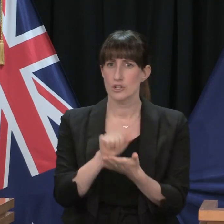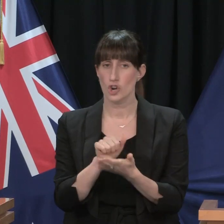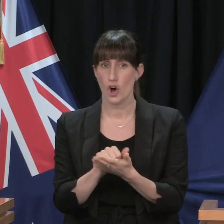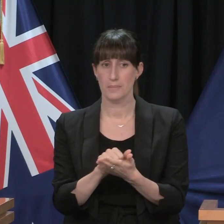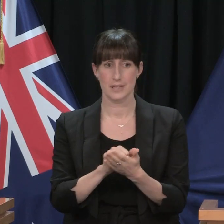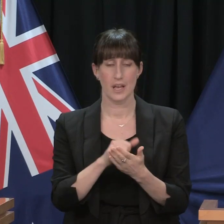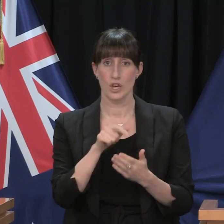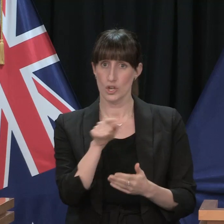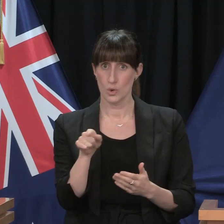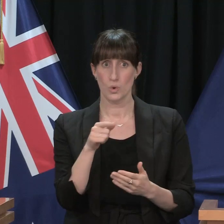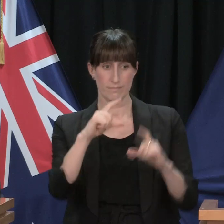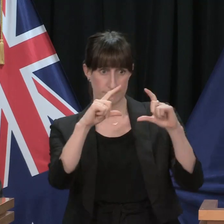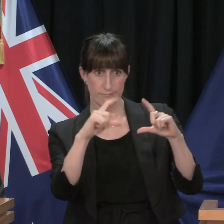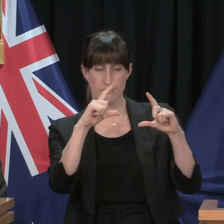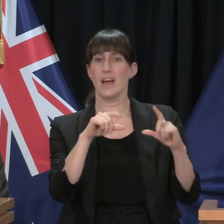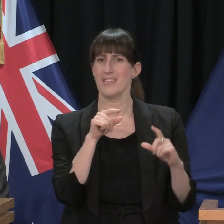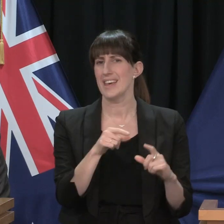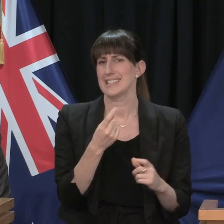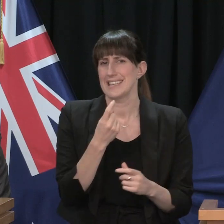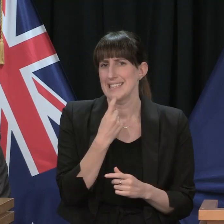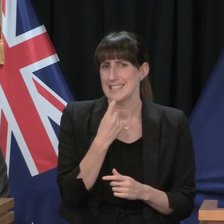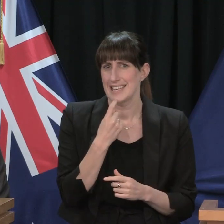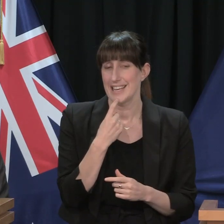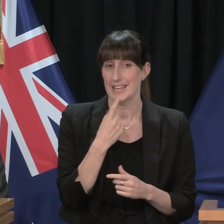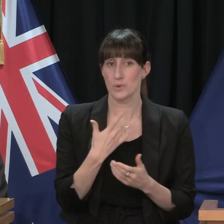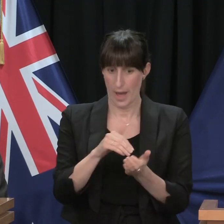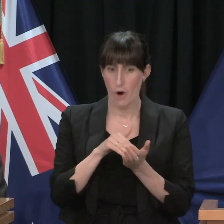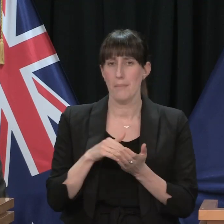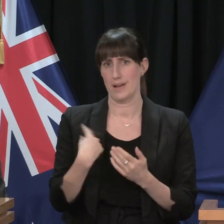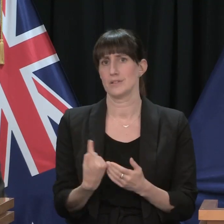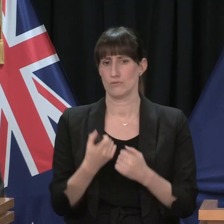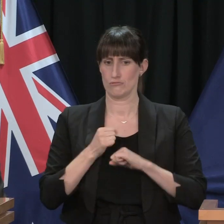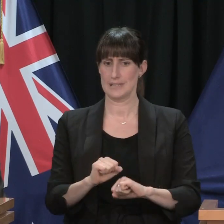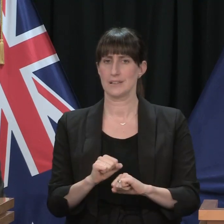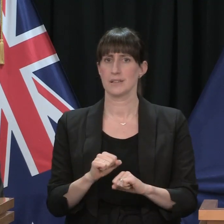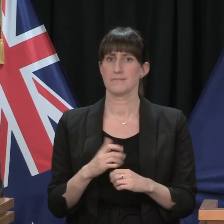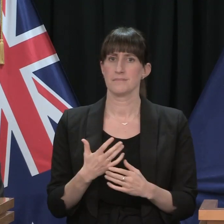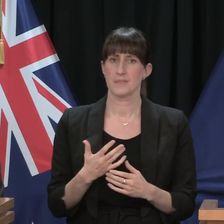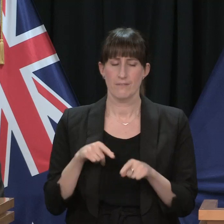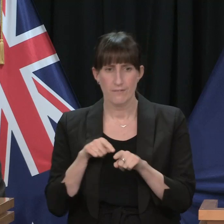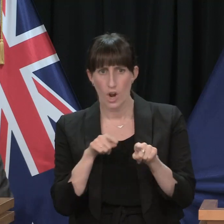Displaying QR codes is a small act we can take in order to help in the fight against